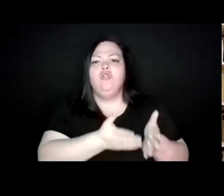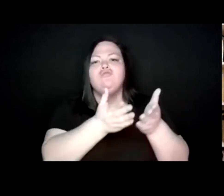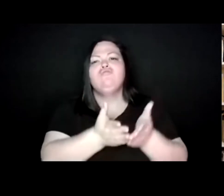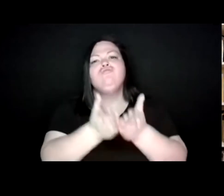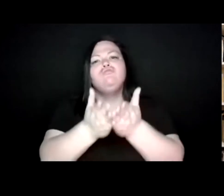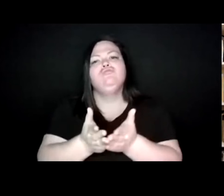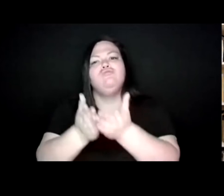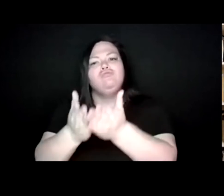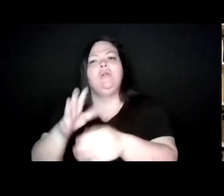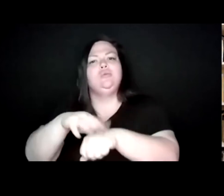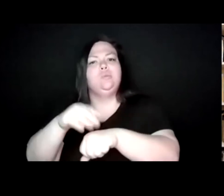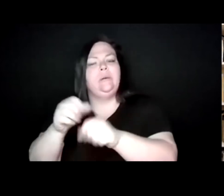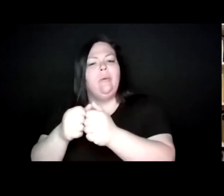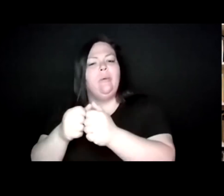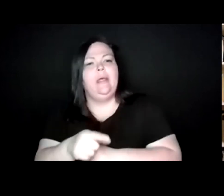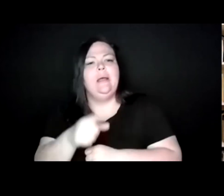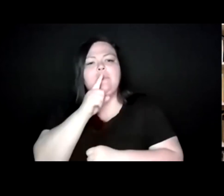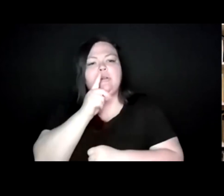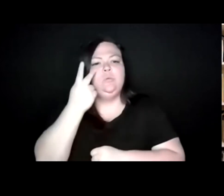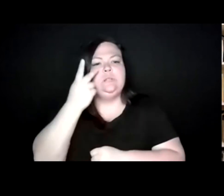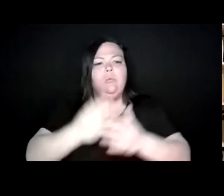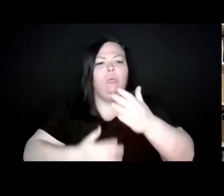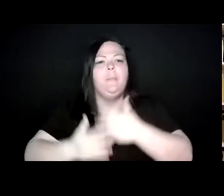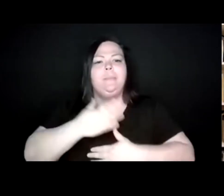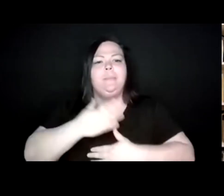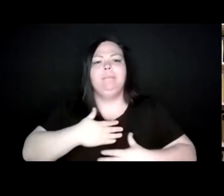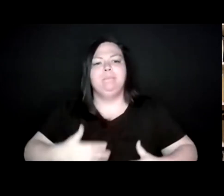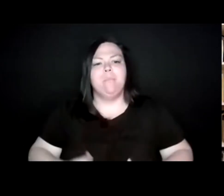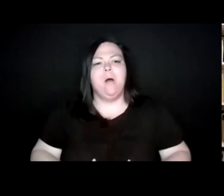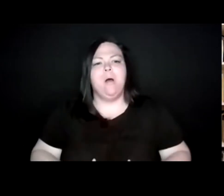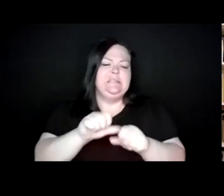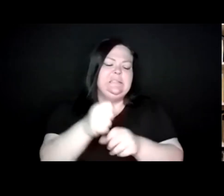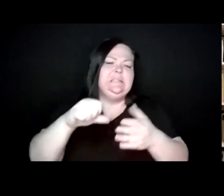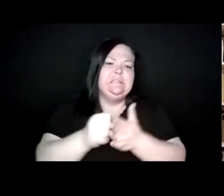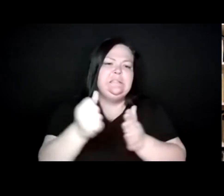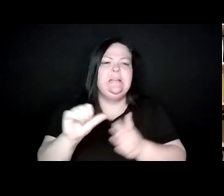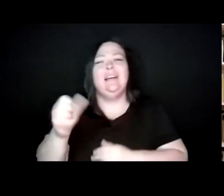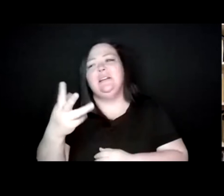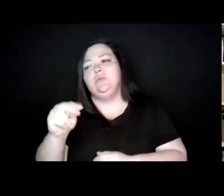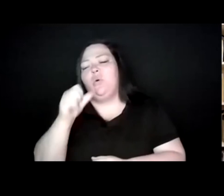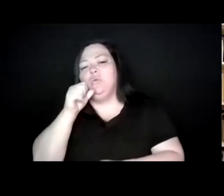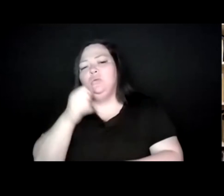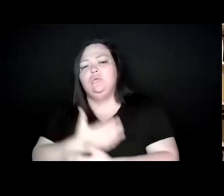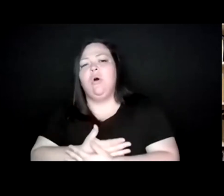girl-body built by his grieving hand–/ his own Francine had died at only five.//